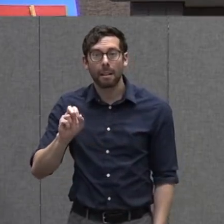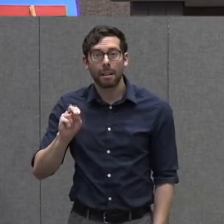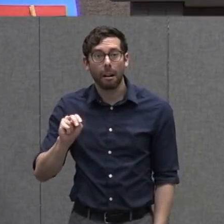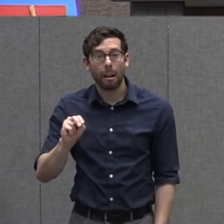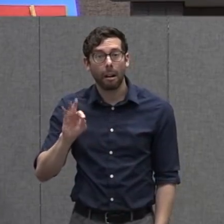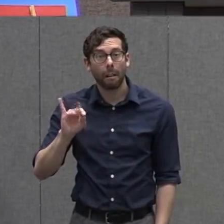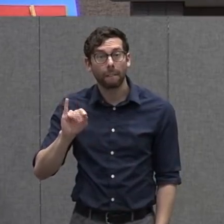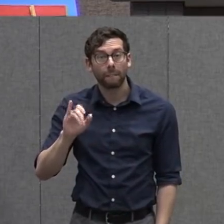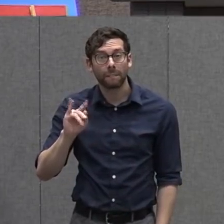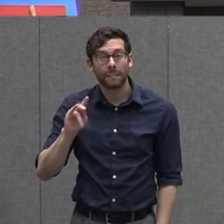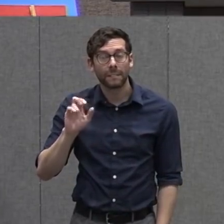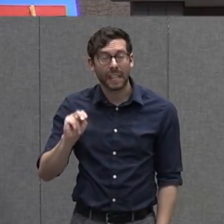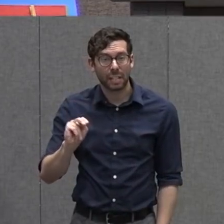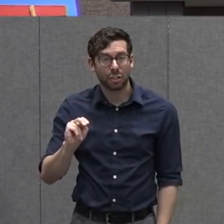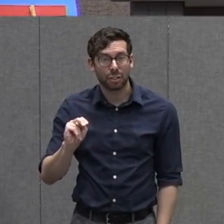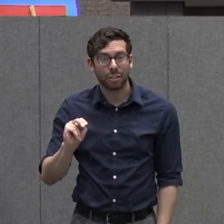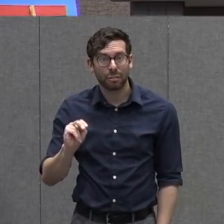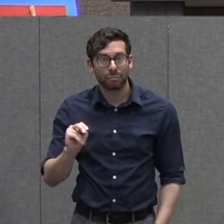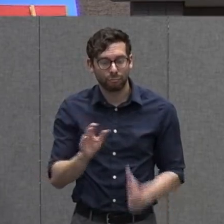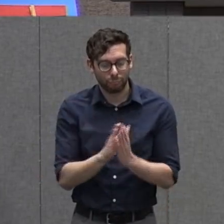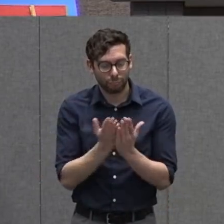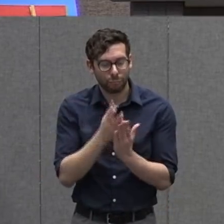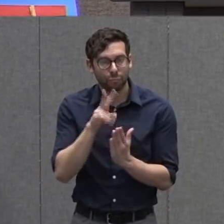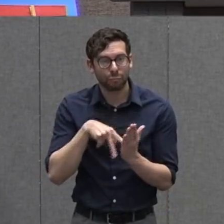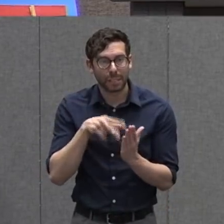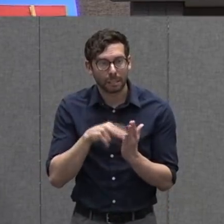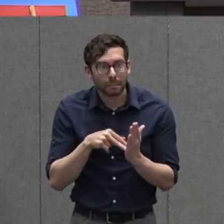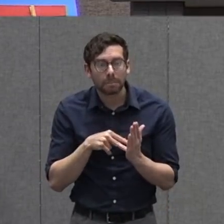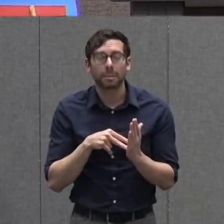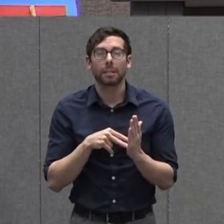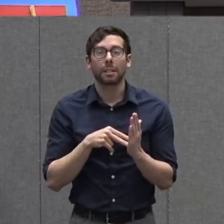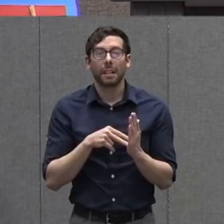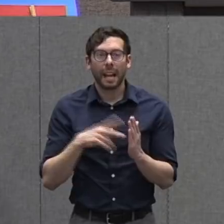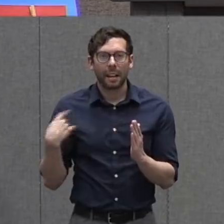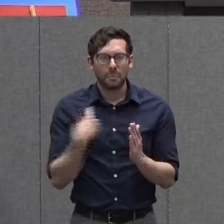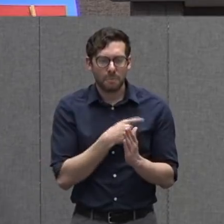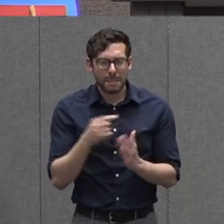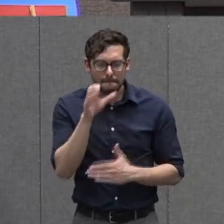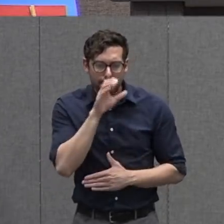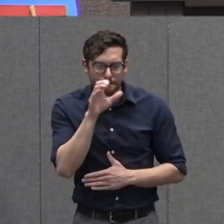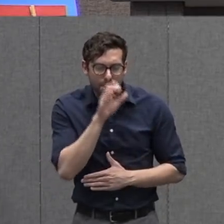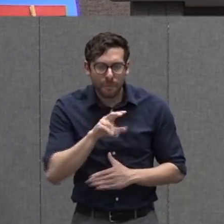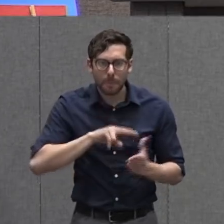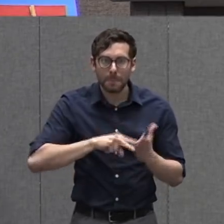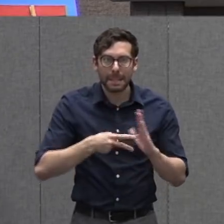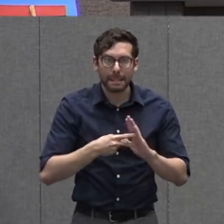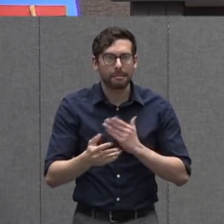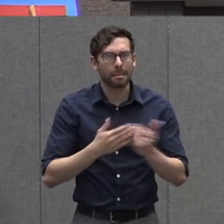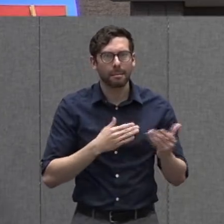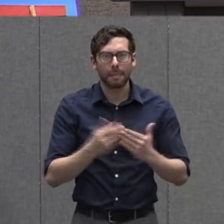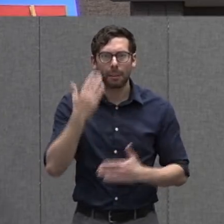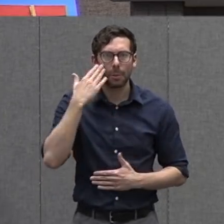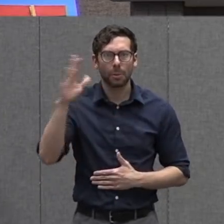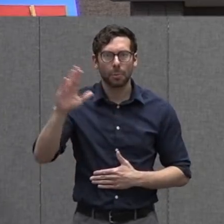that we didn't know already. And we used our brain to look and search and hunt for pieces of those words that we did know.